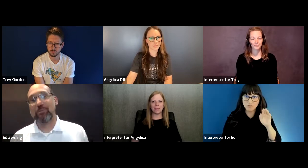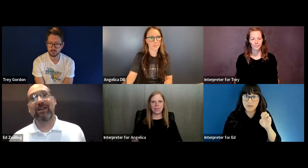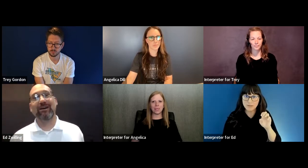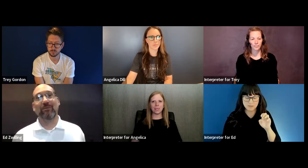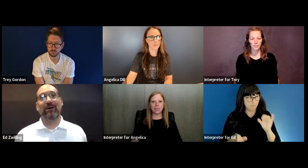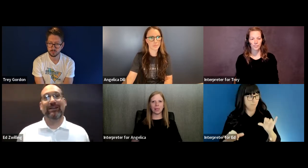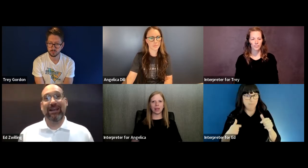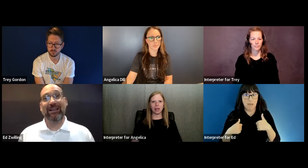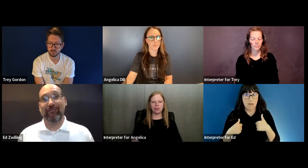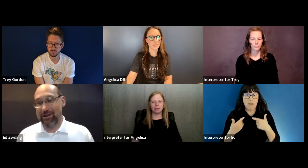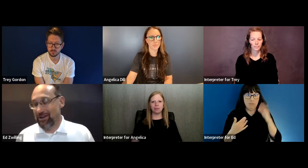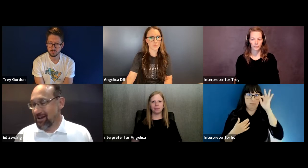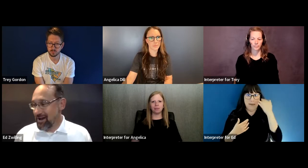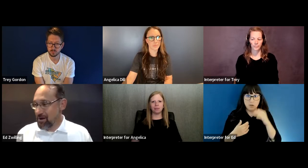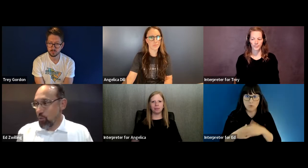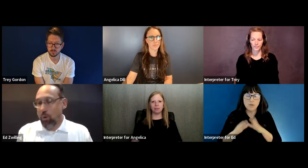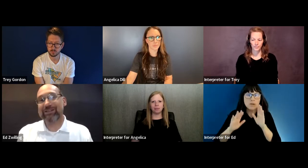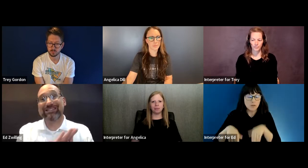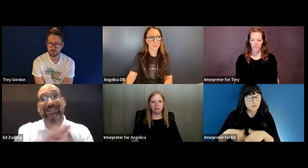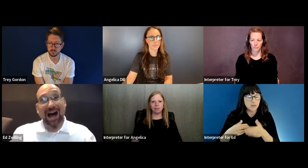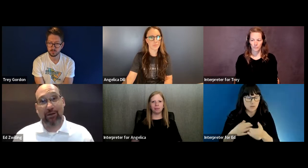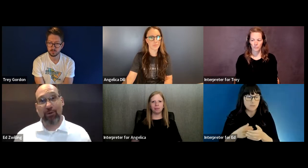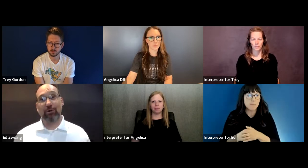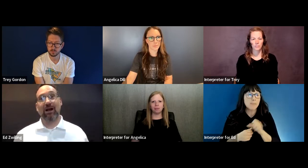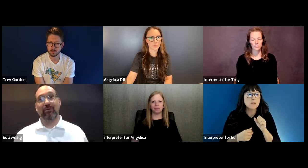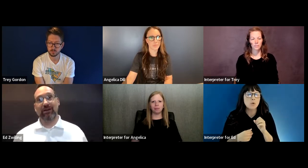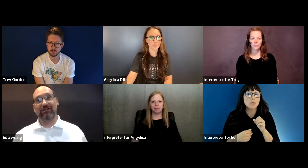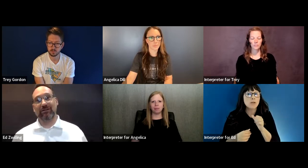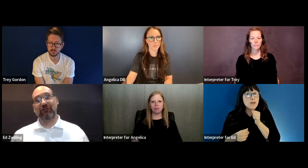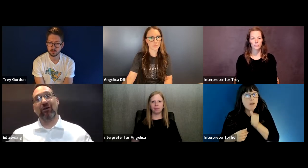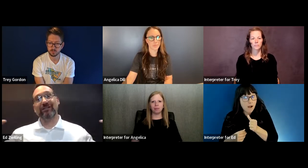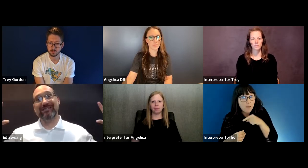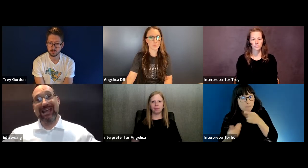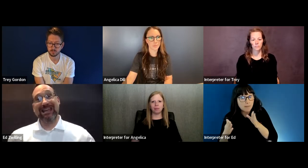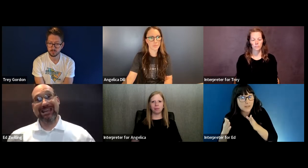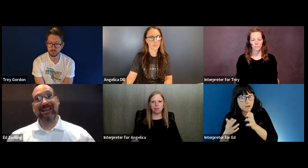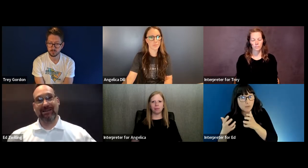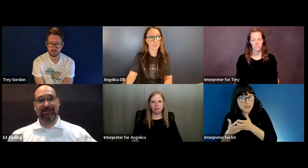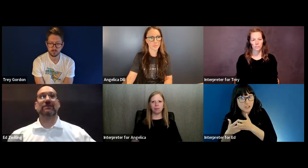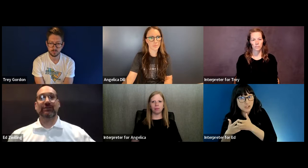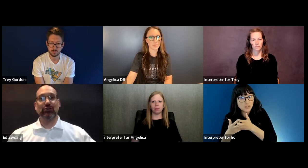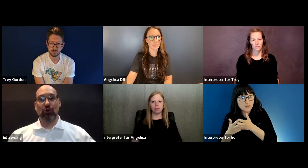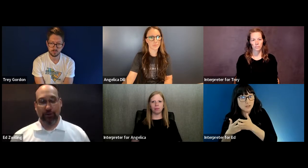but uh but in any event um what is not a public accommodation as far as the ada is concerned